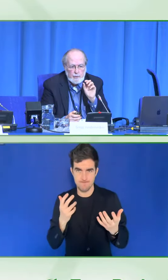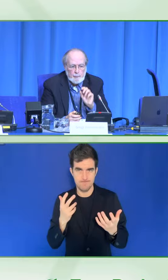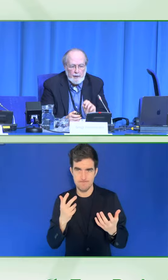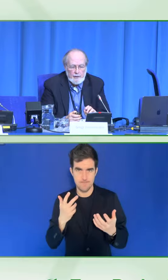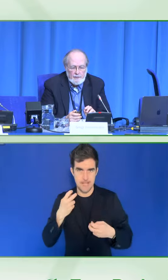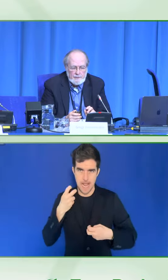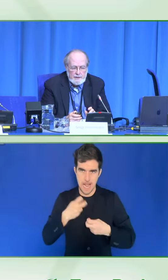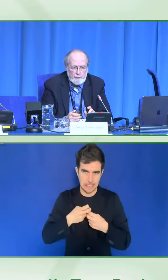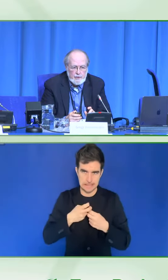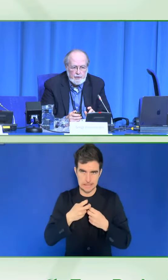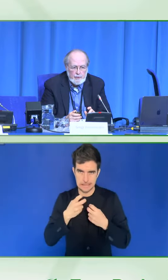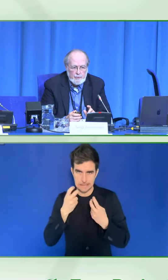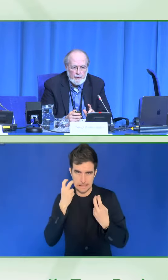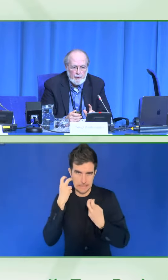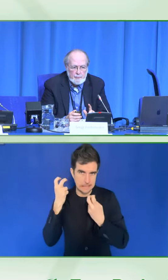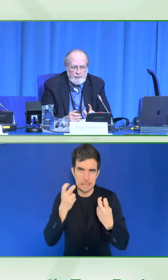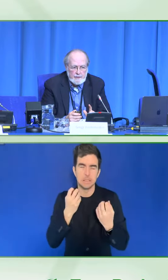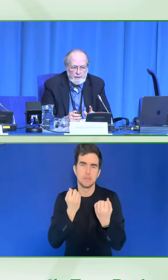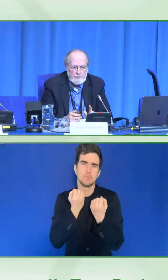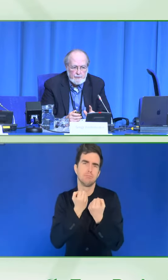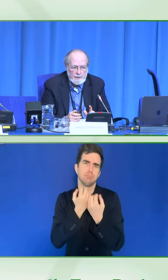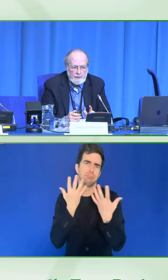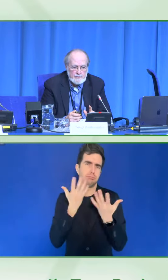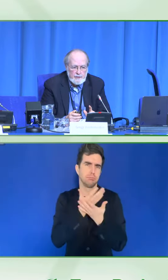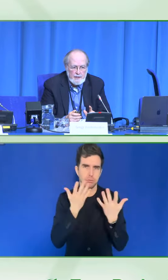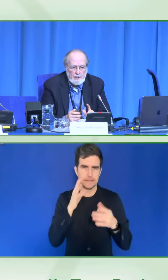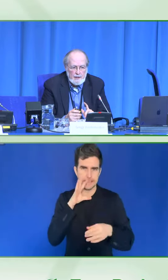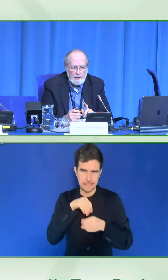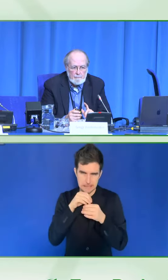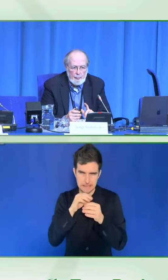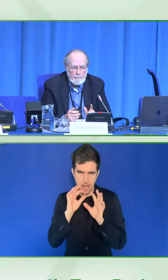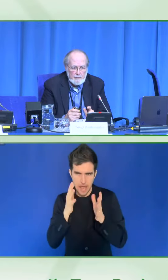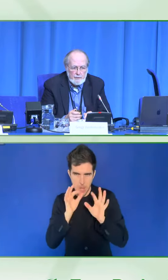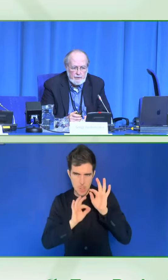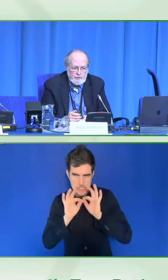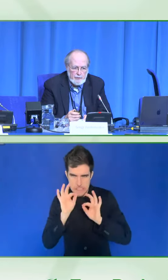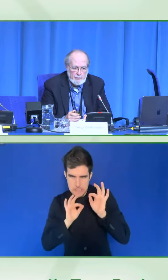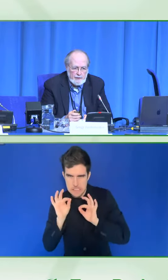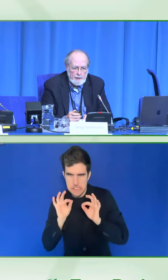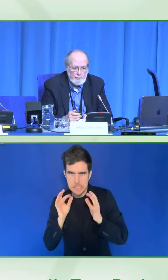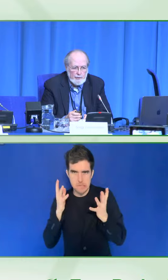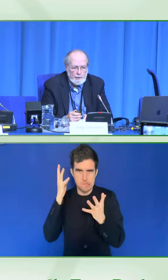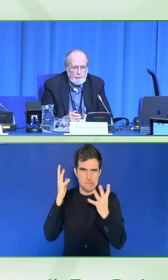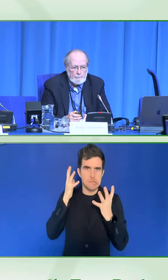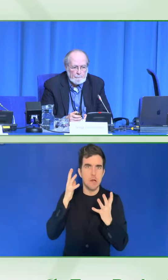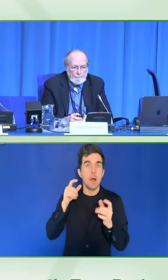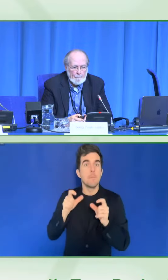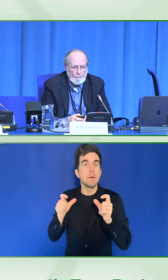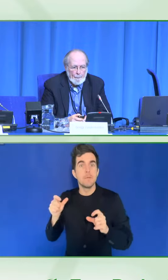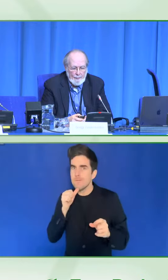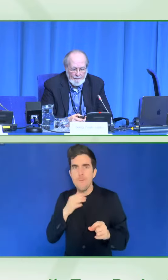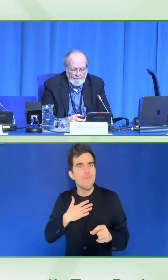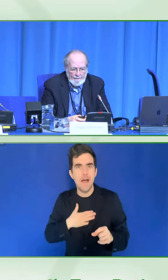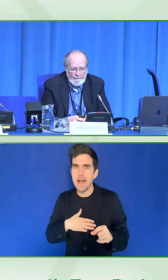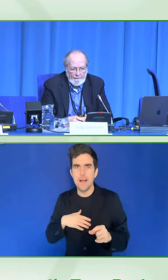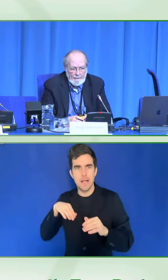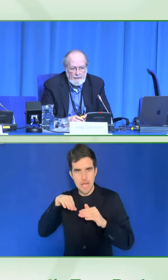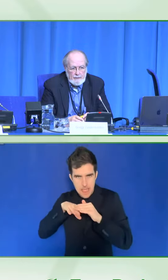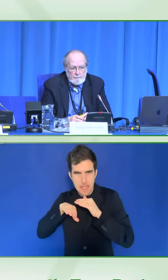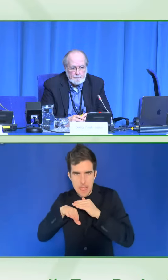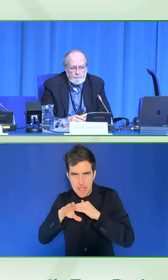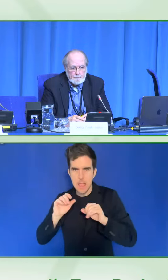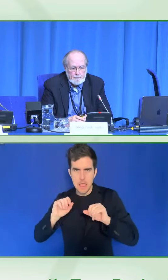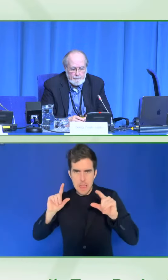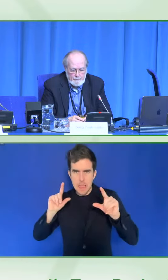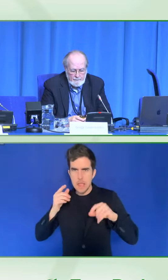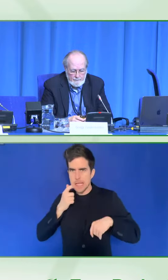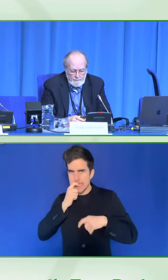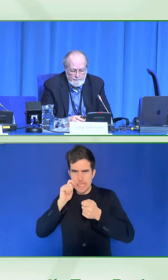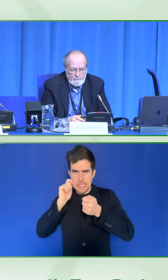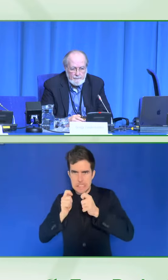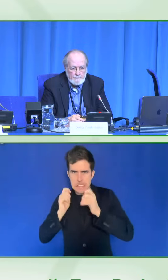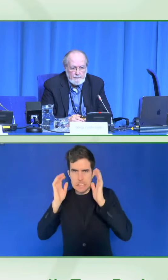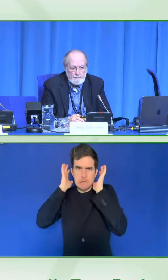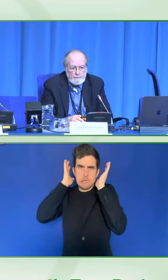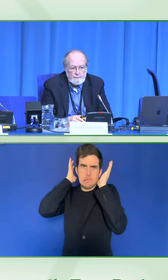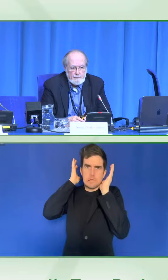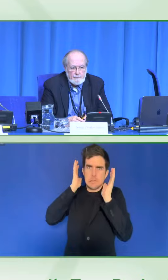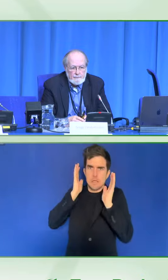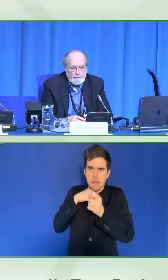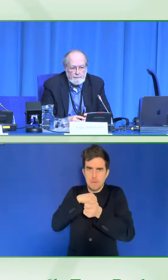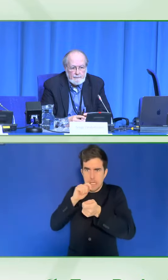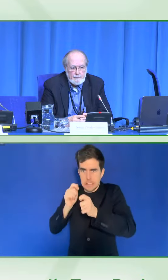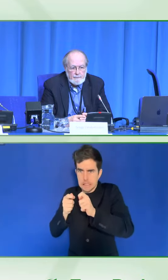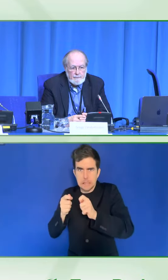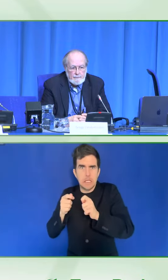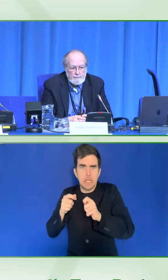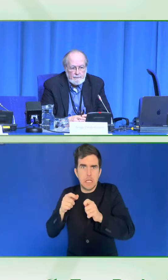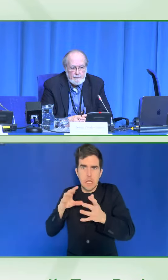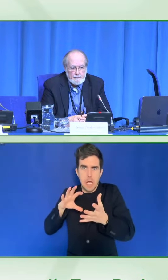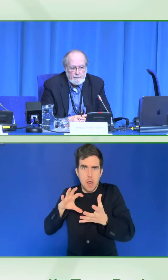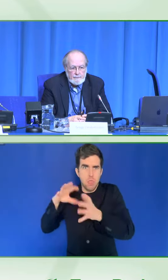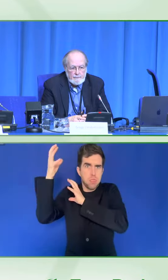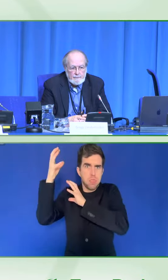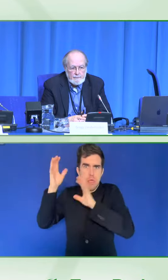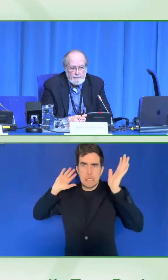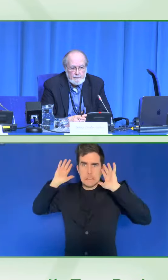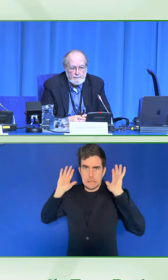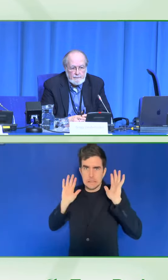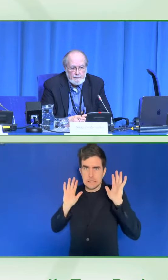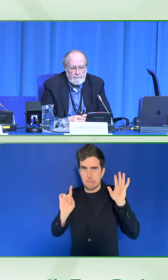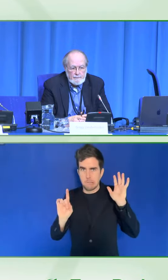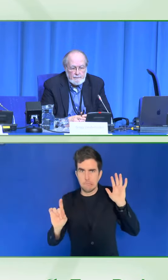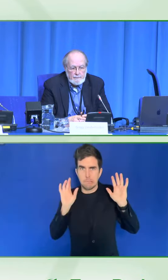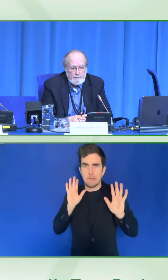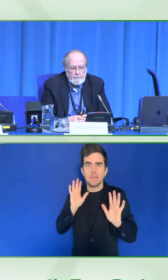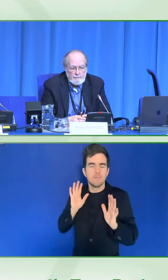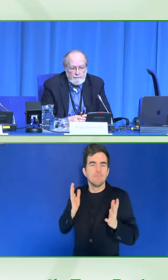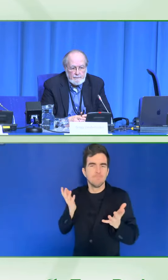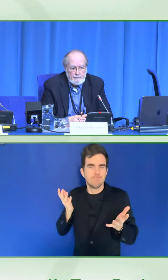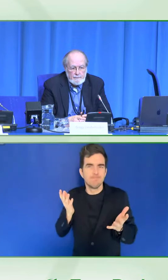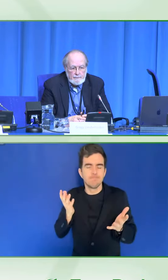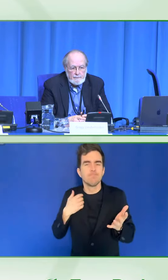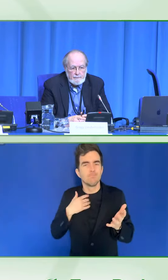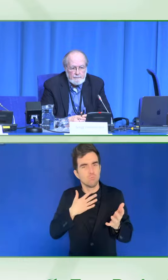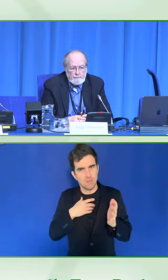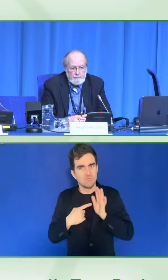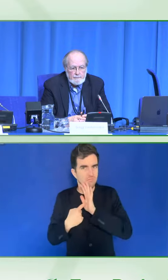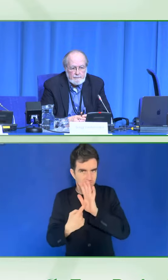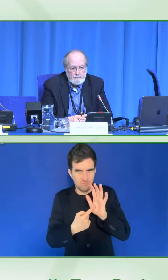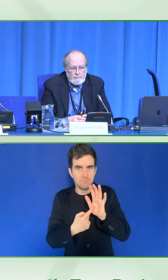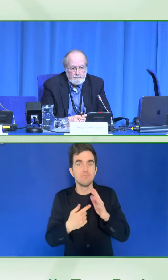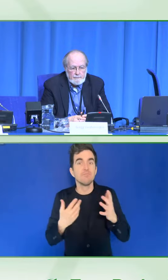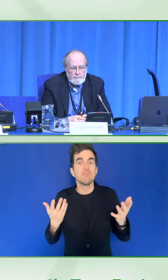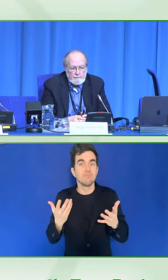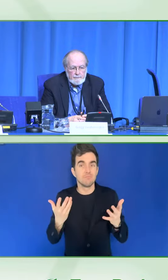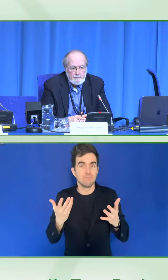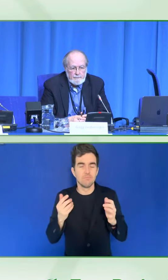And every user can choose for himself, which solution is the best one, for his issue.